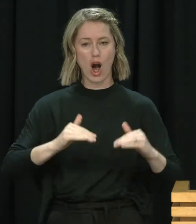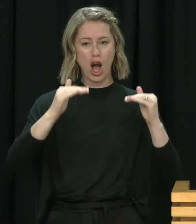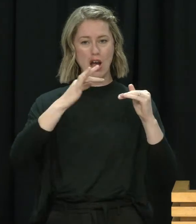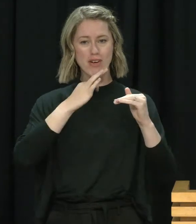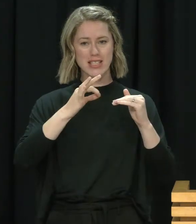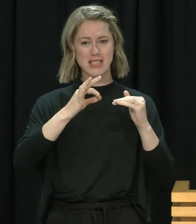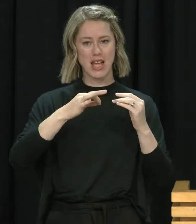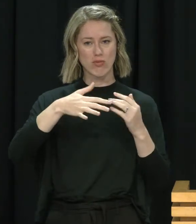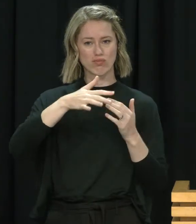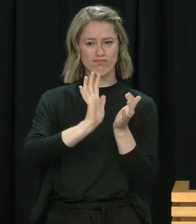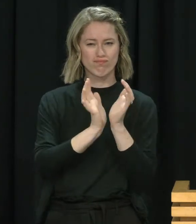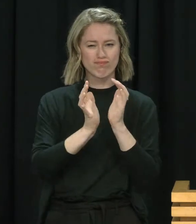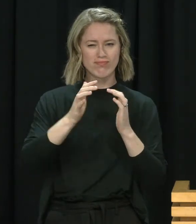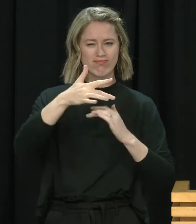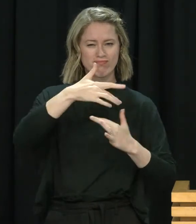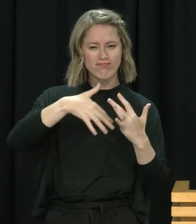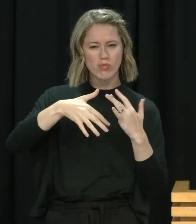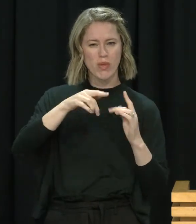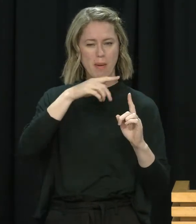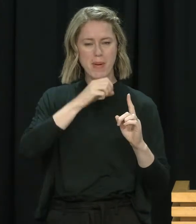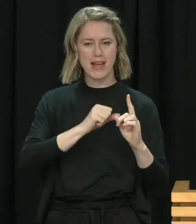over 950 people who might